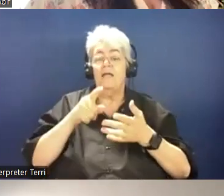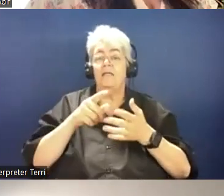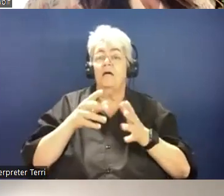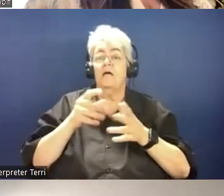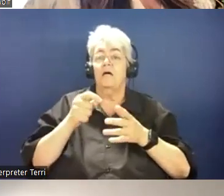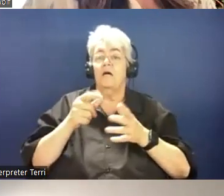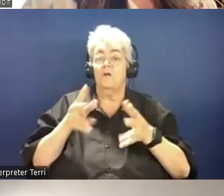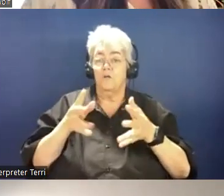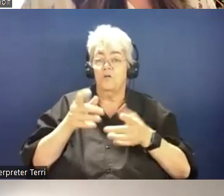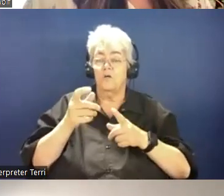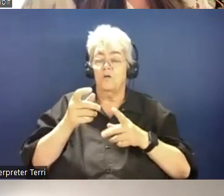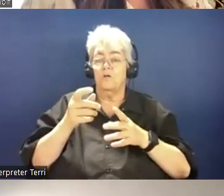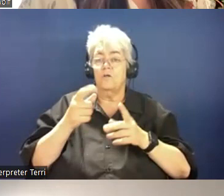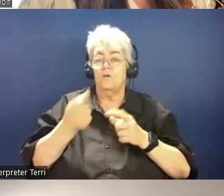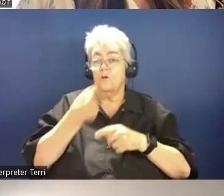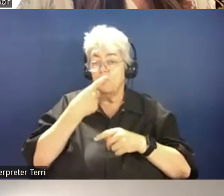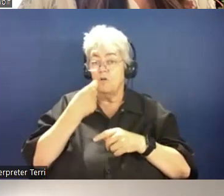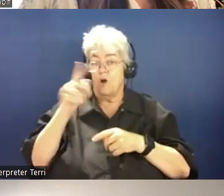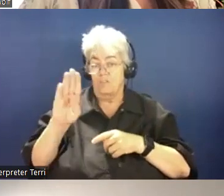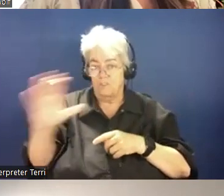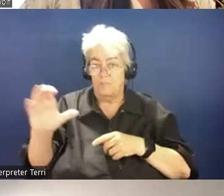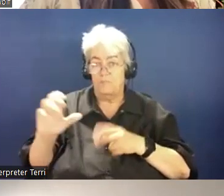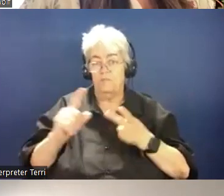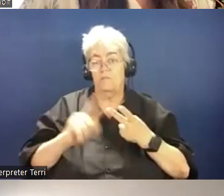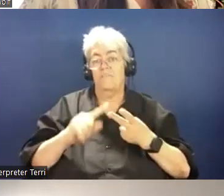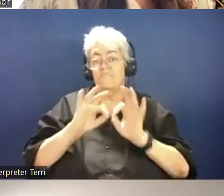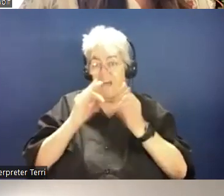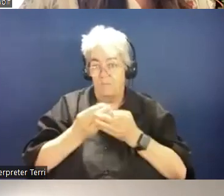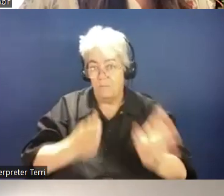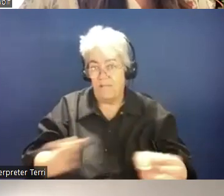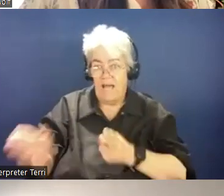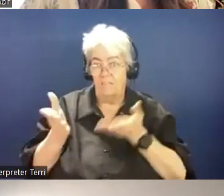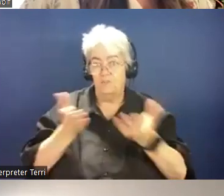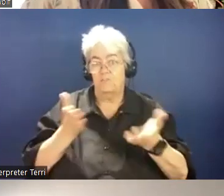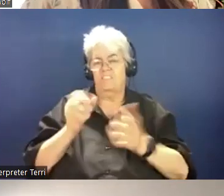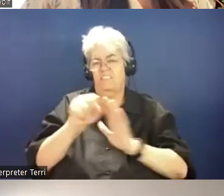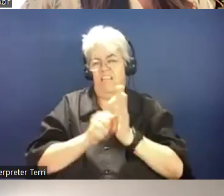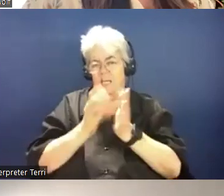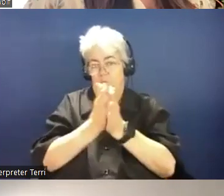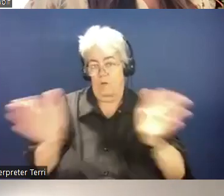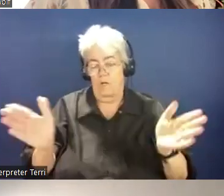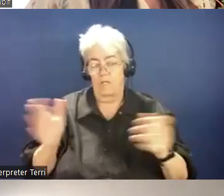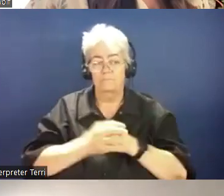family planning services statewide. But the main goal is to make sure that if you are